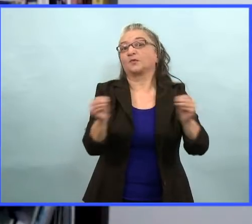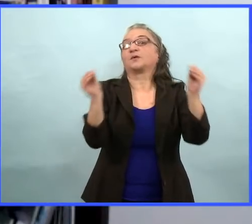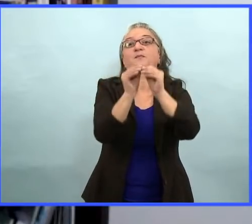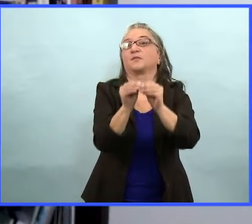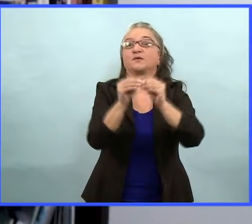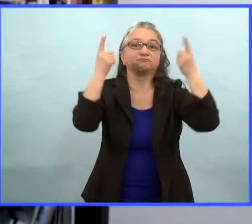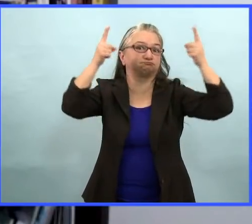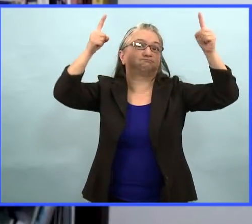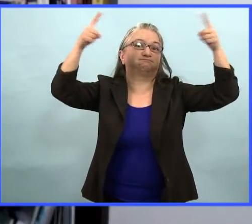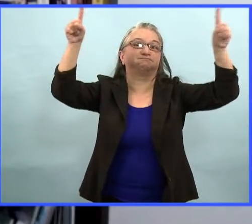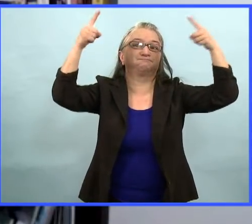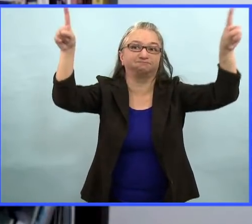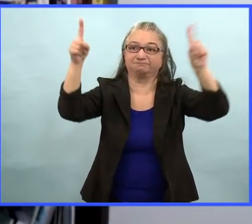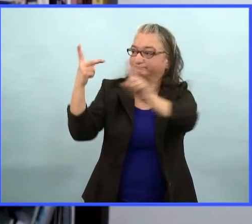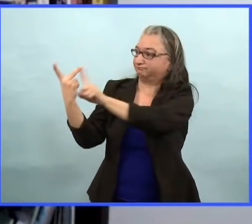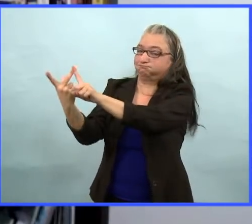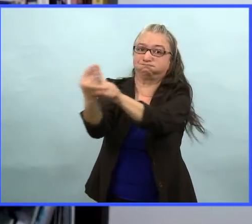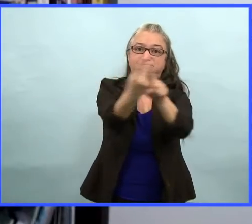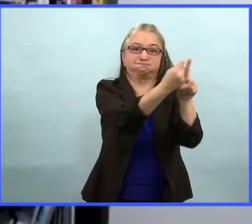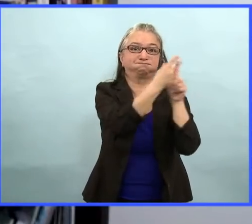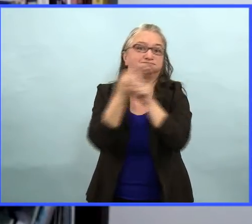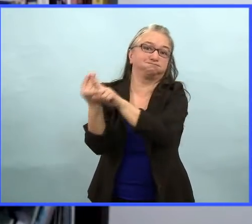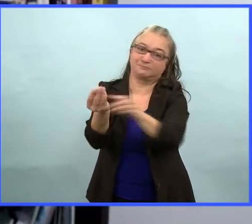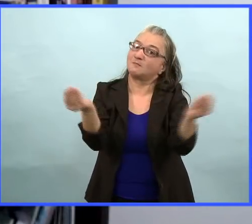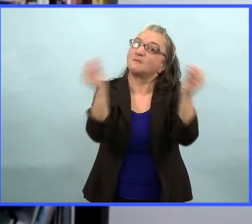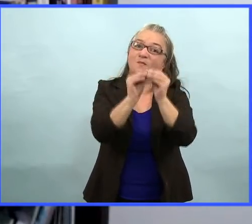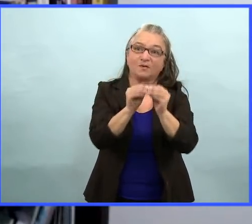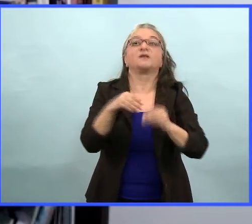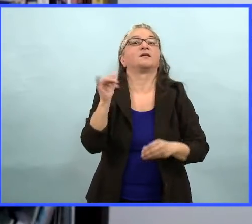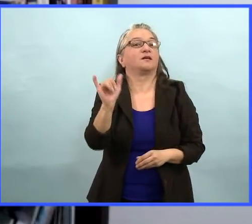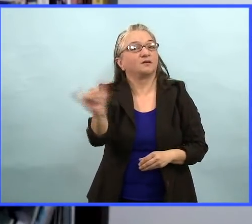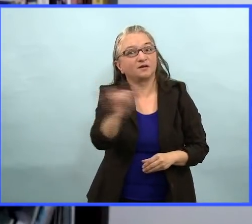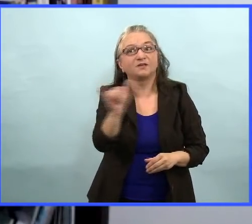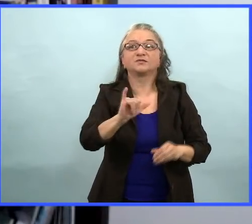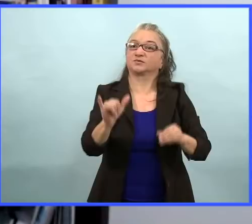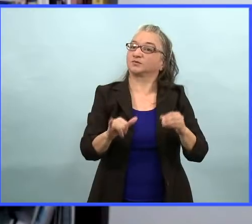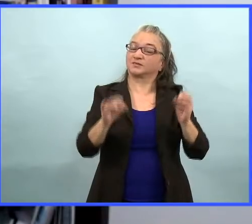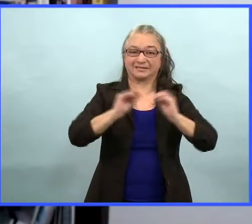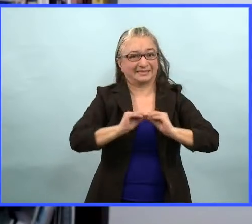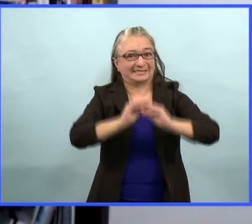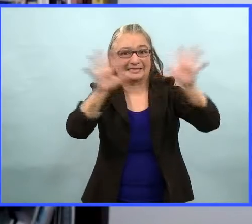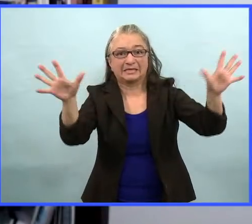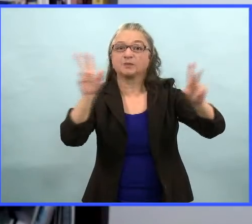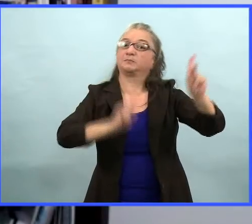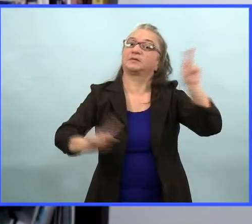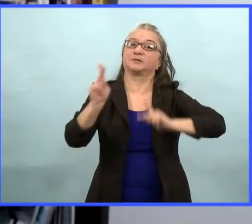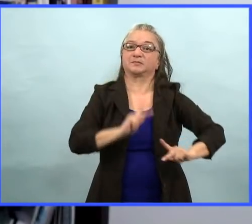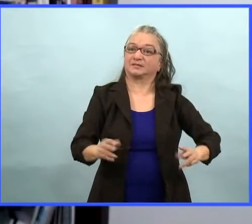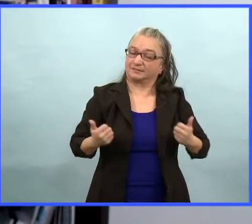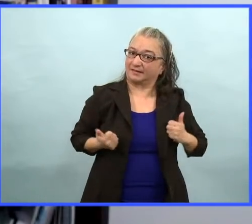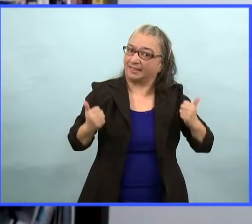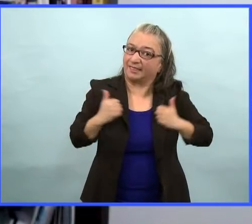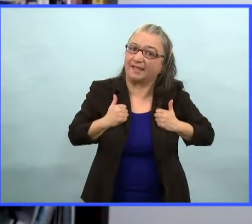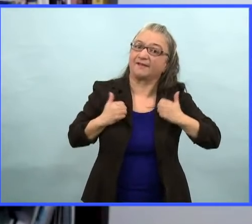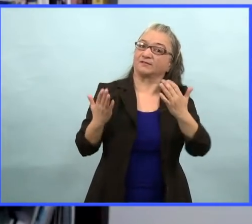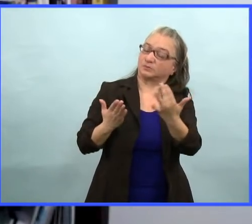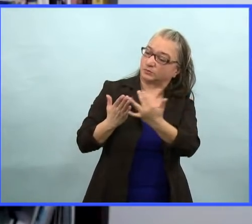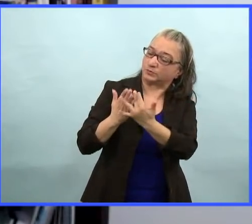and it's clearly saving lives it's protecting manitobans from severe outcomes hospitalizations and preventing infections